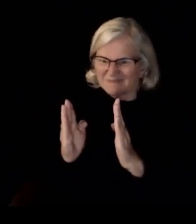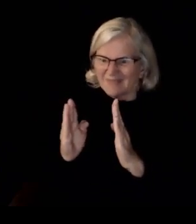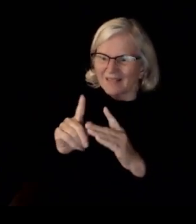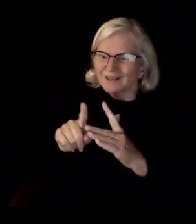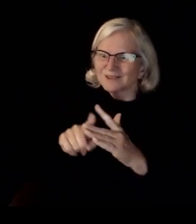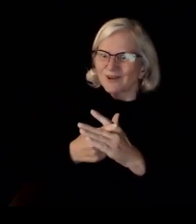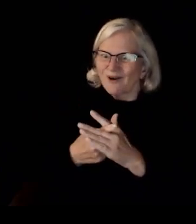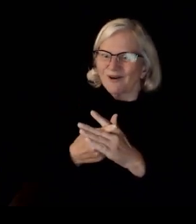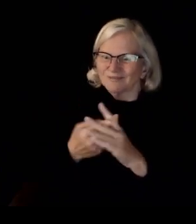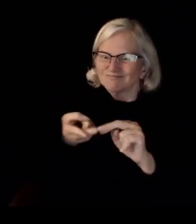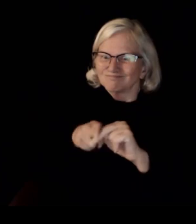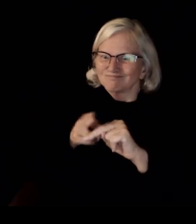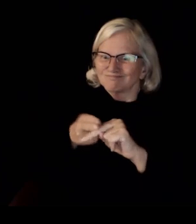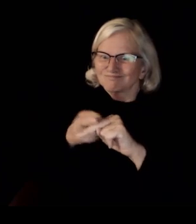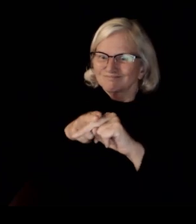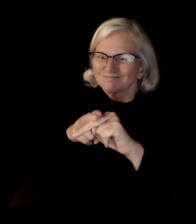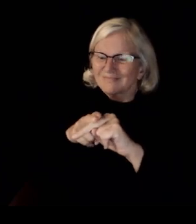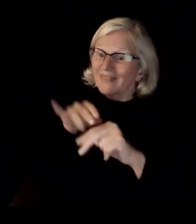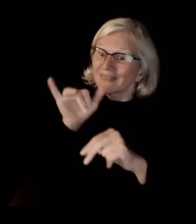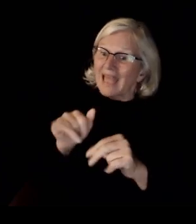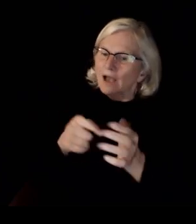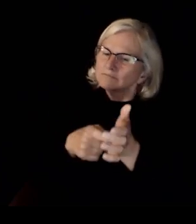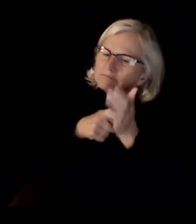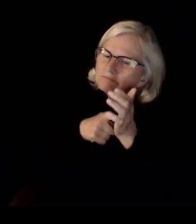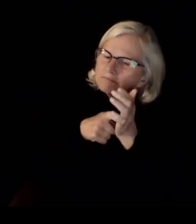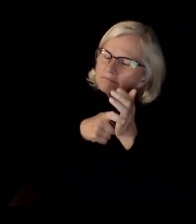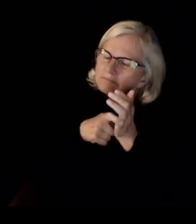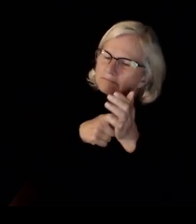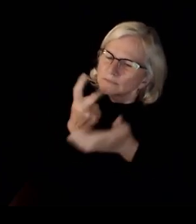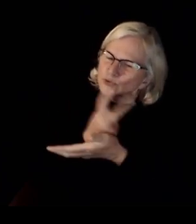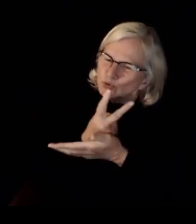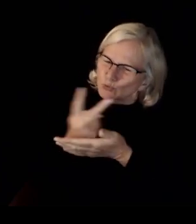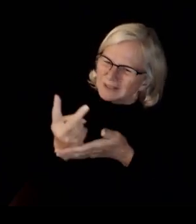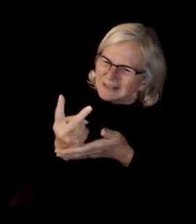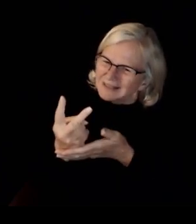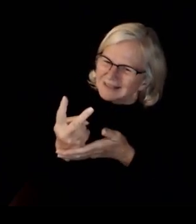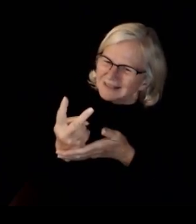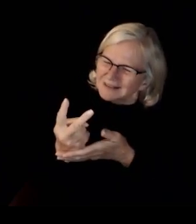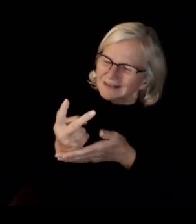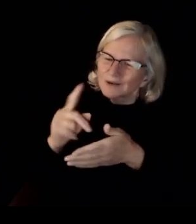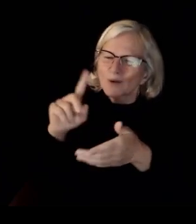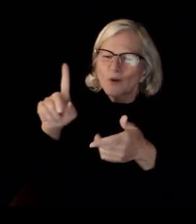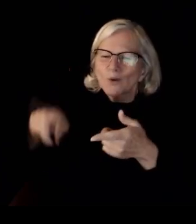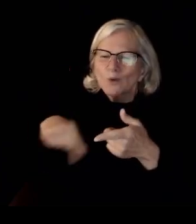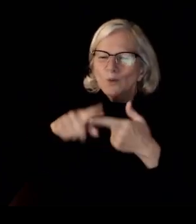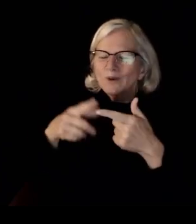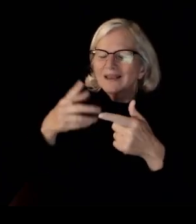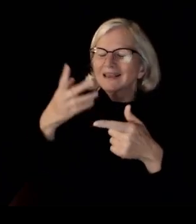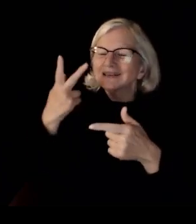you know 21-day window. So as the Commissioner said yes we really are hoping based on what's